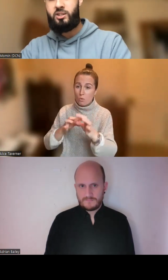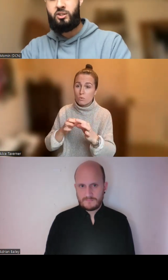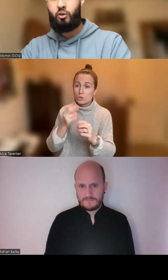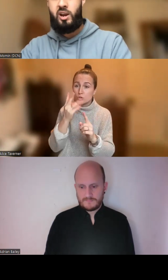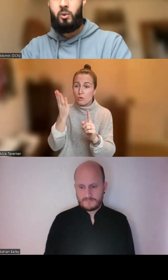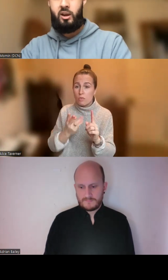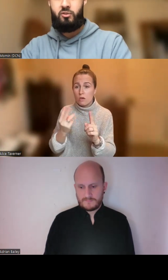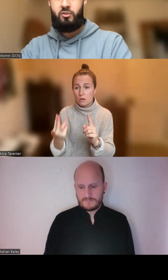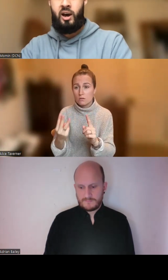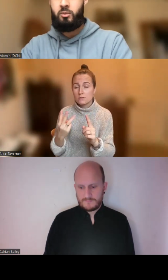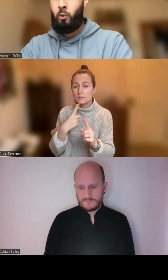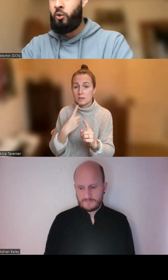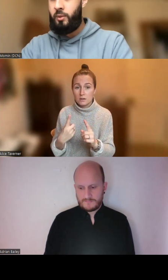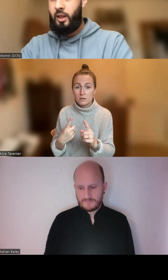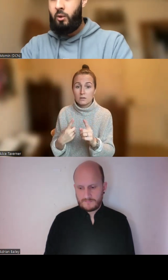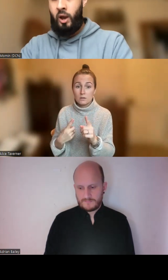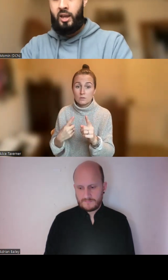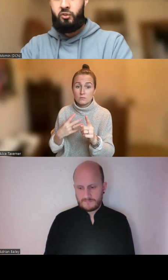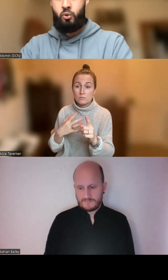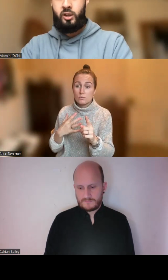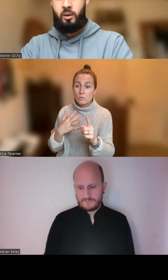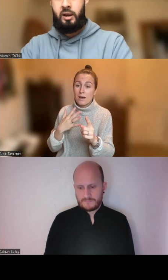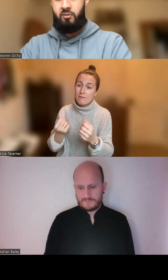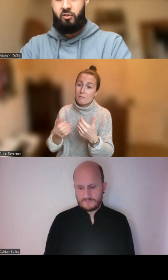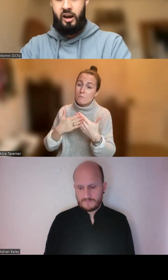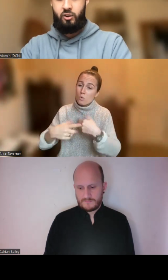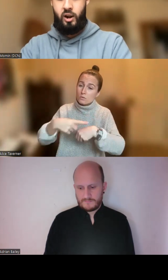this is a great way of you having both where if you can apply for an ad grant